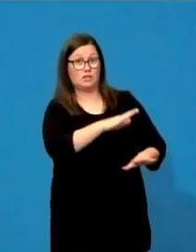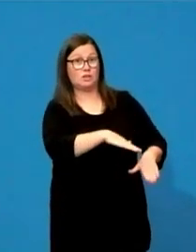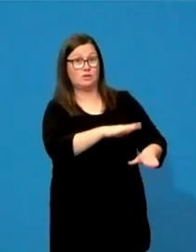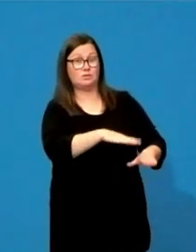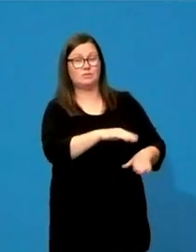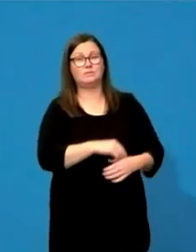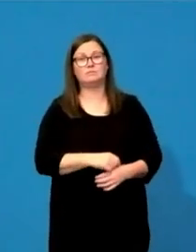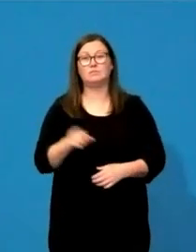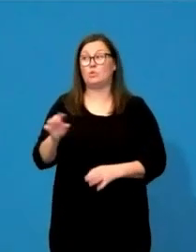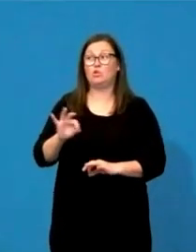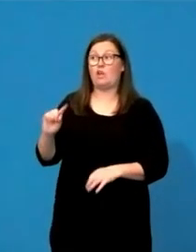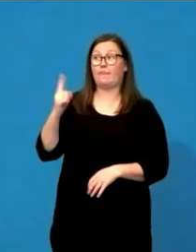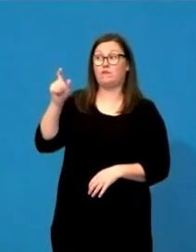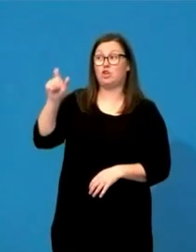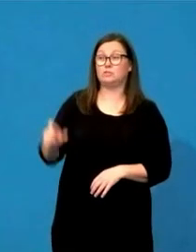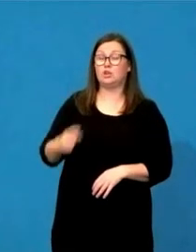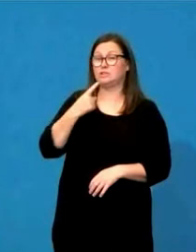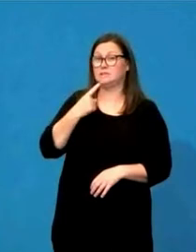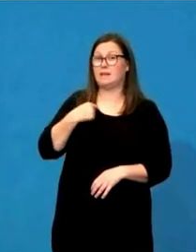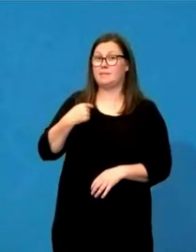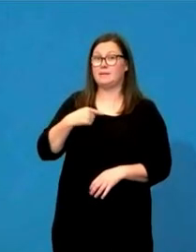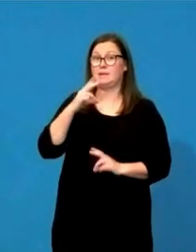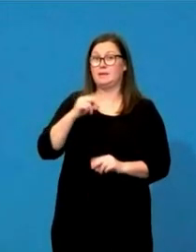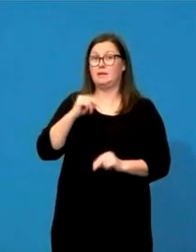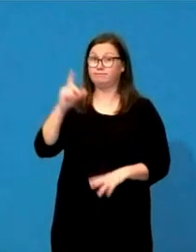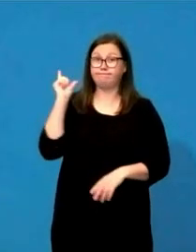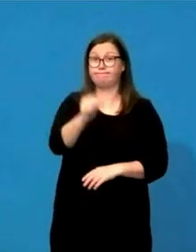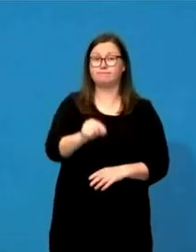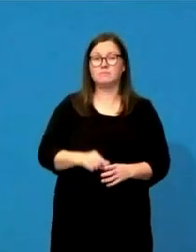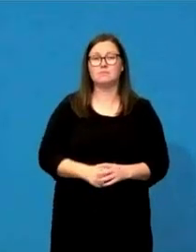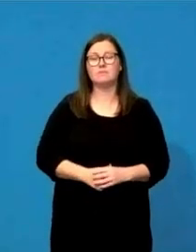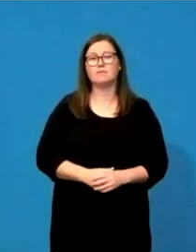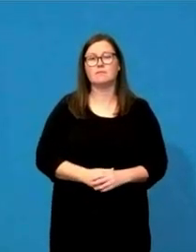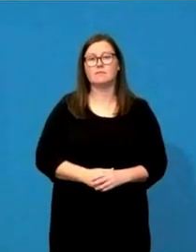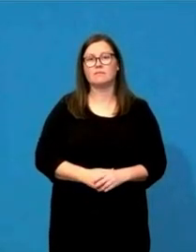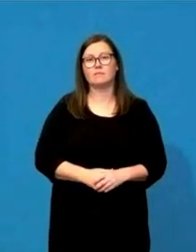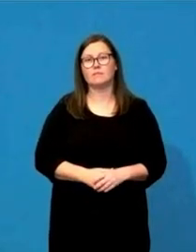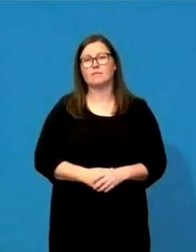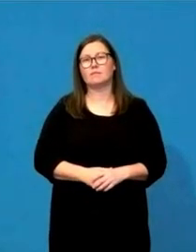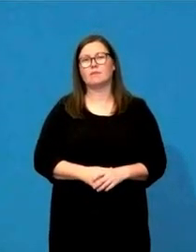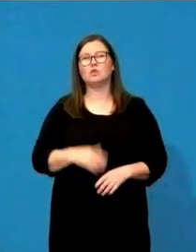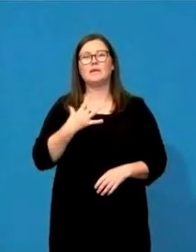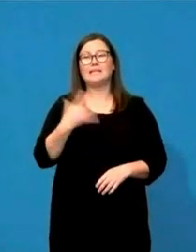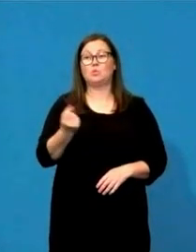So, yeah, I think that there - having somebody in Services Australia, having a